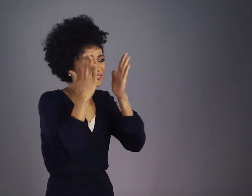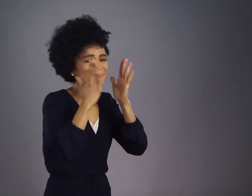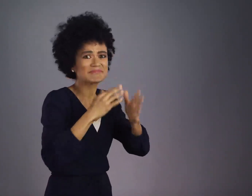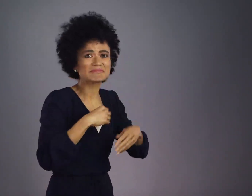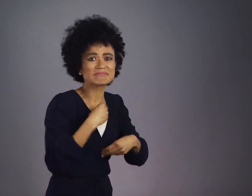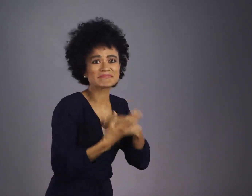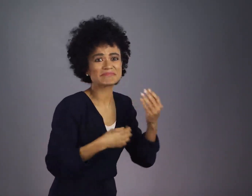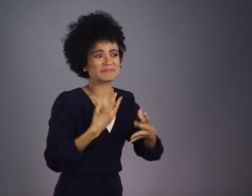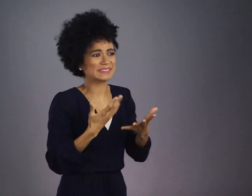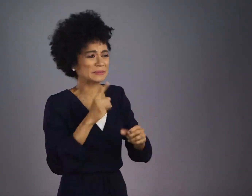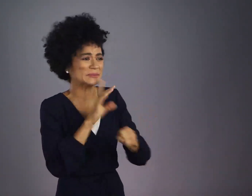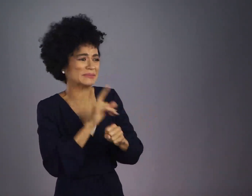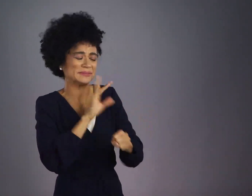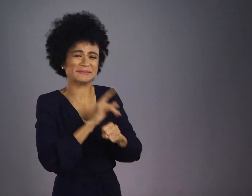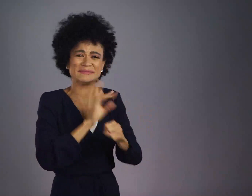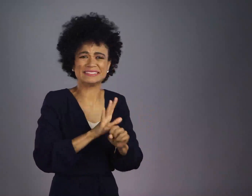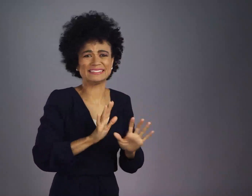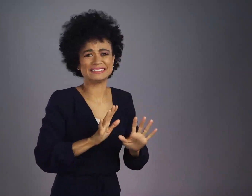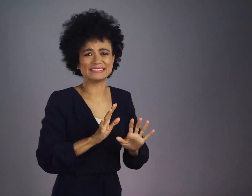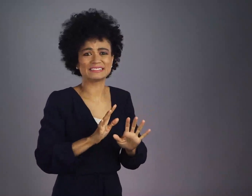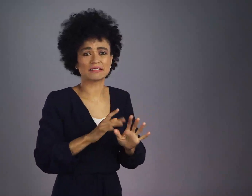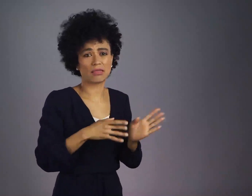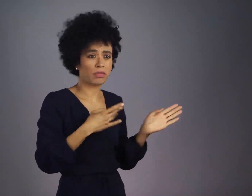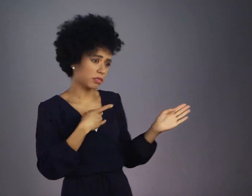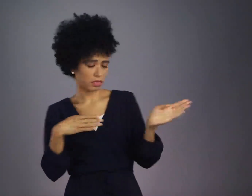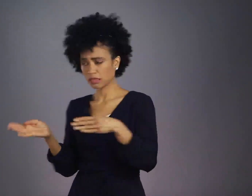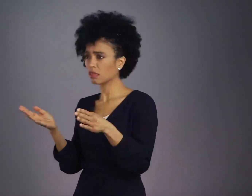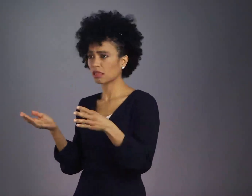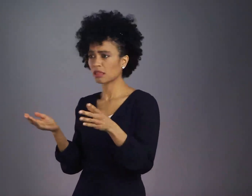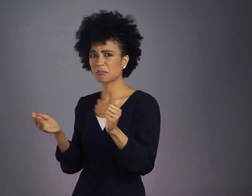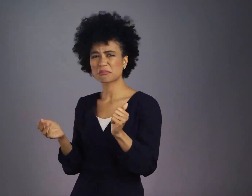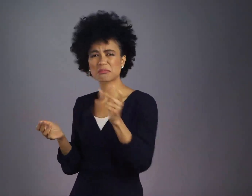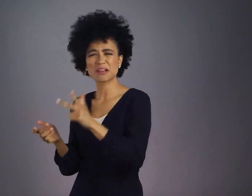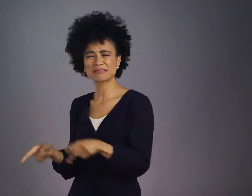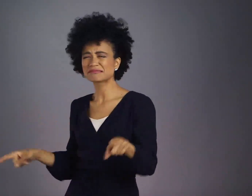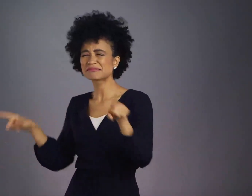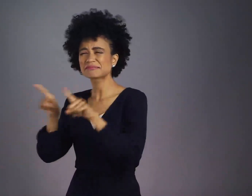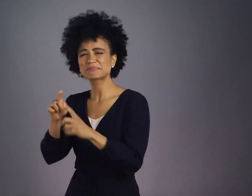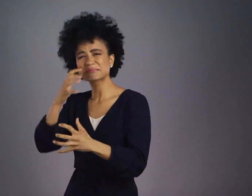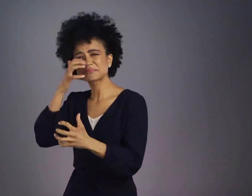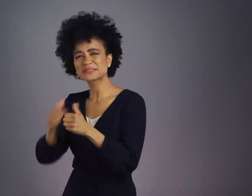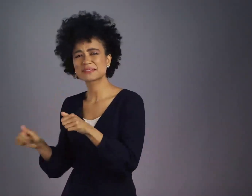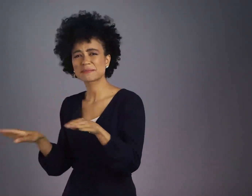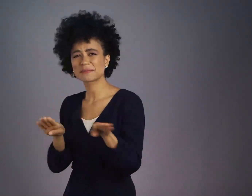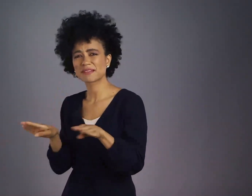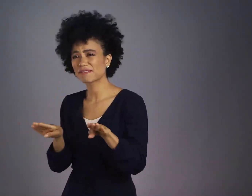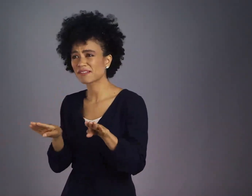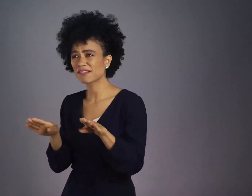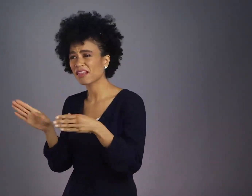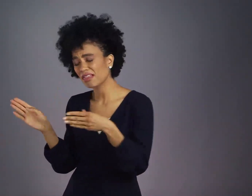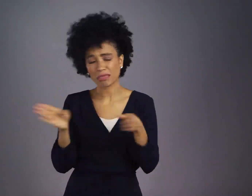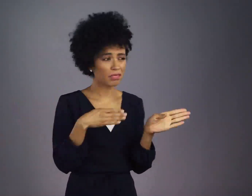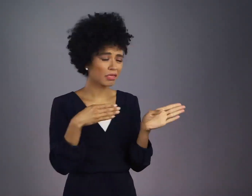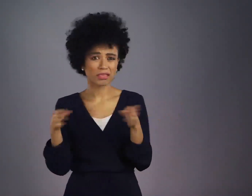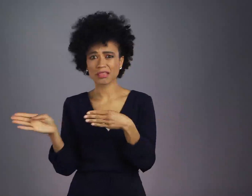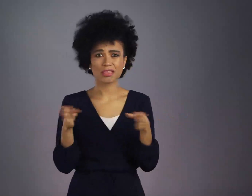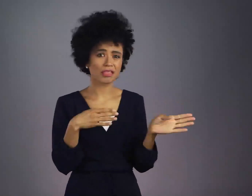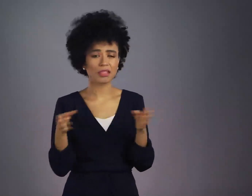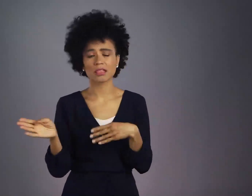they would surprise us with fresh resolves and new attentions. For a while, they would be their old sweet selves,